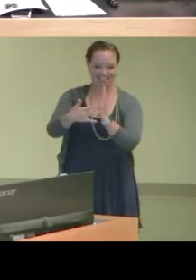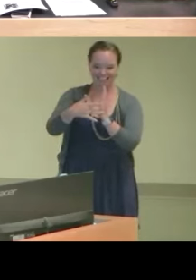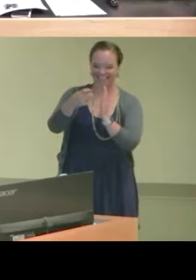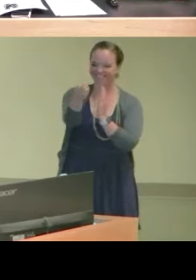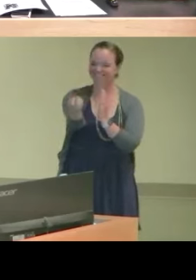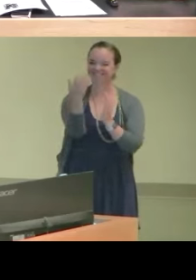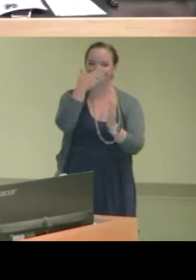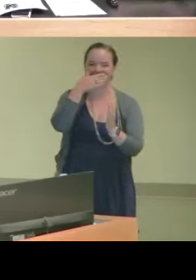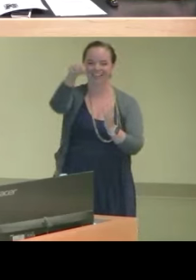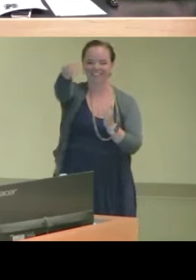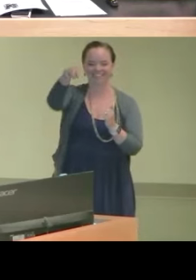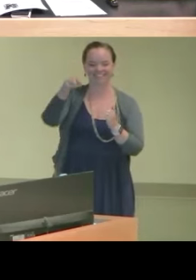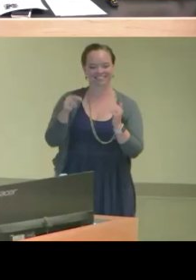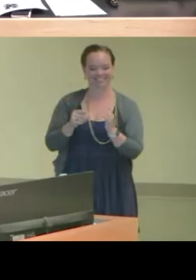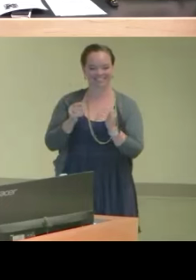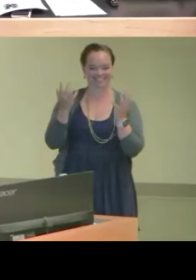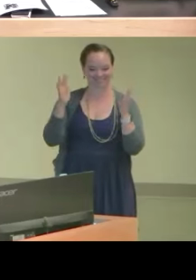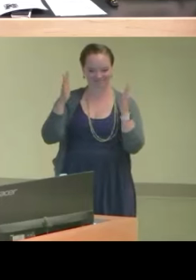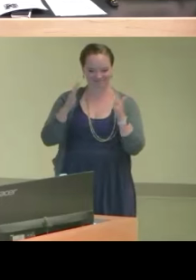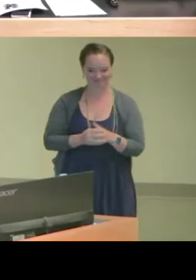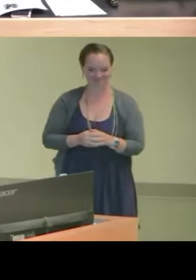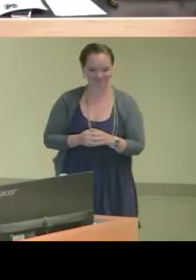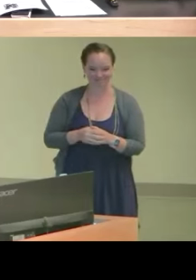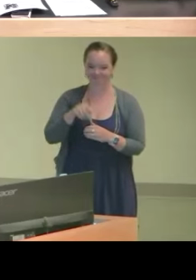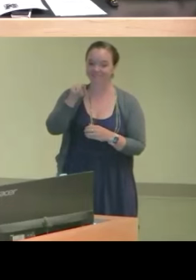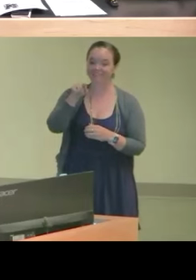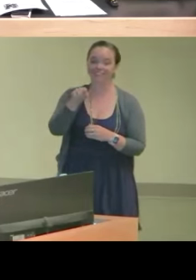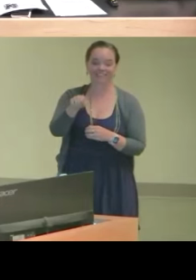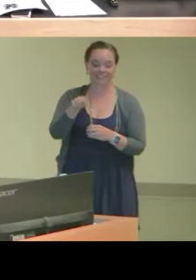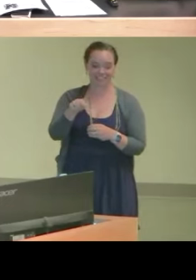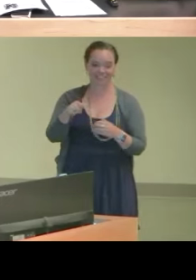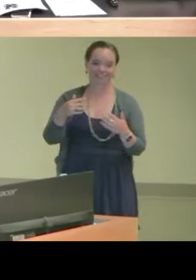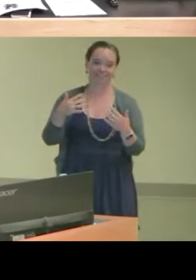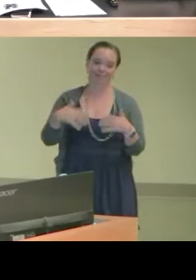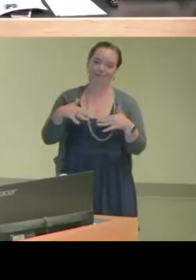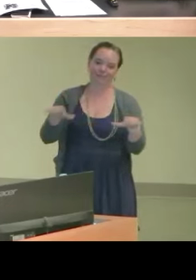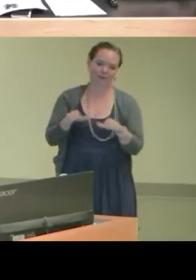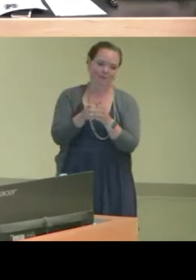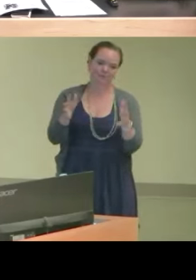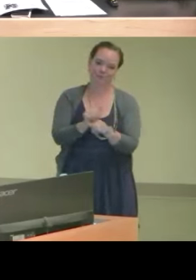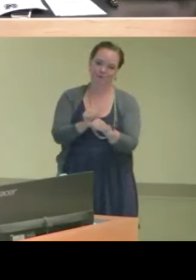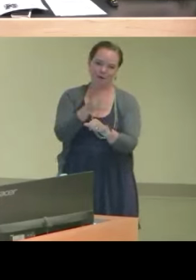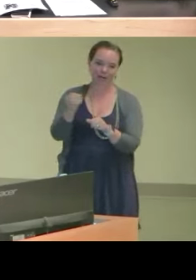front and he's been so instrumental along with Carrie Hinman who is you can't see her